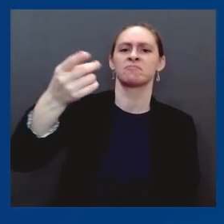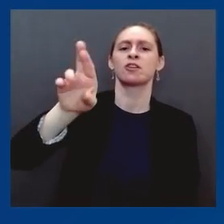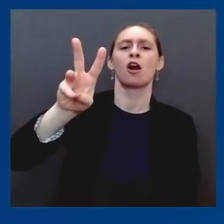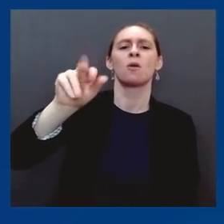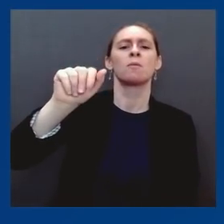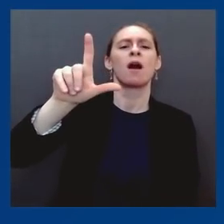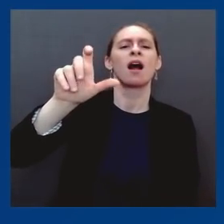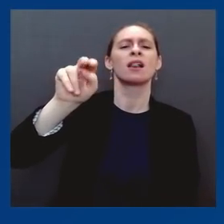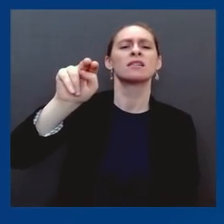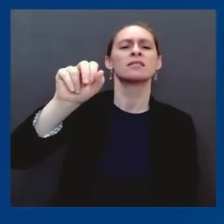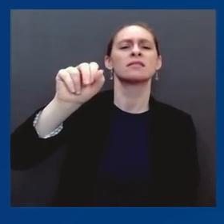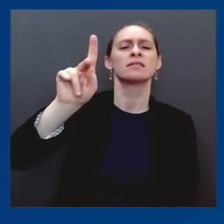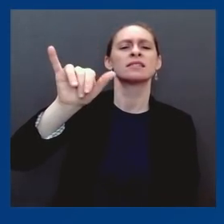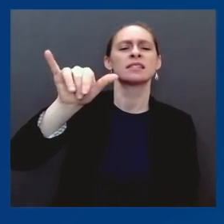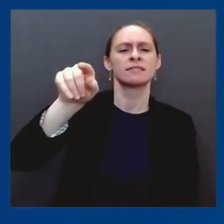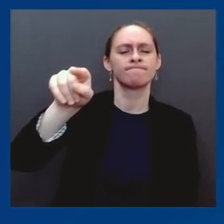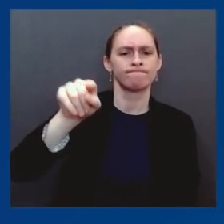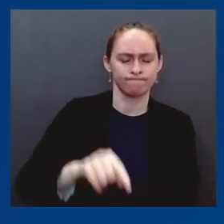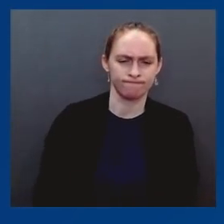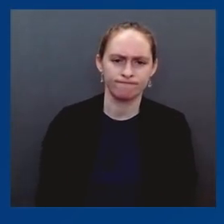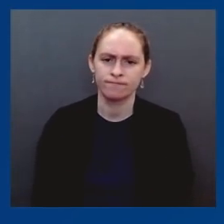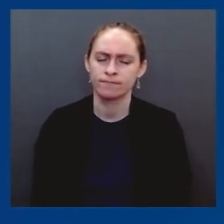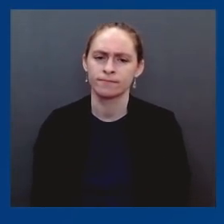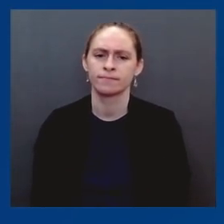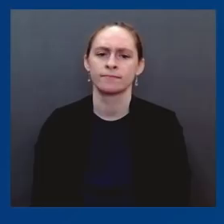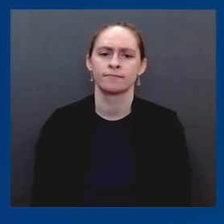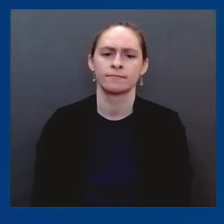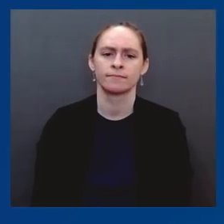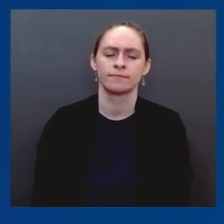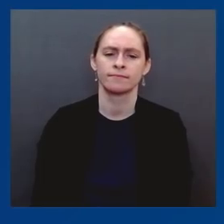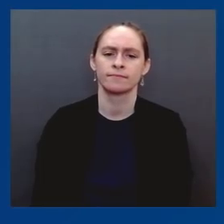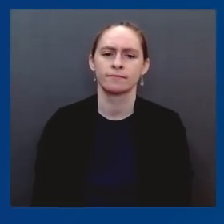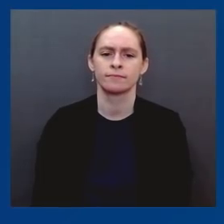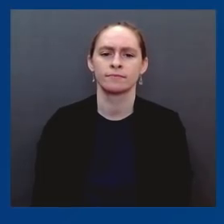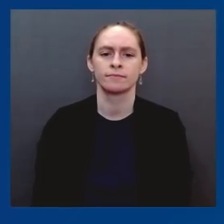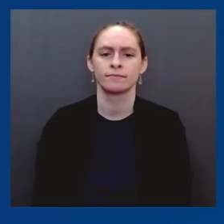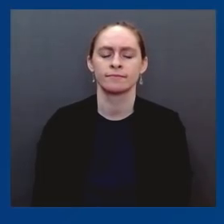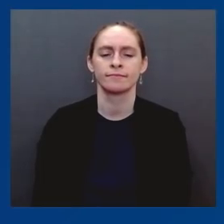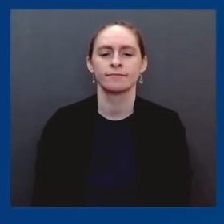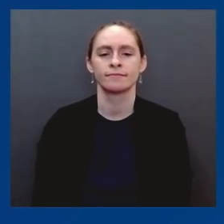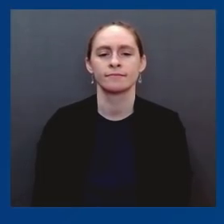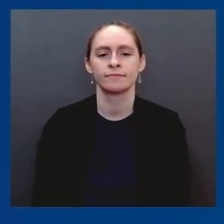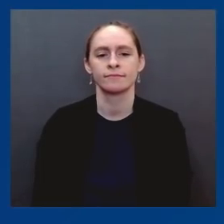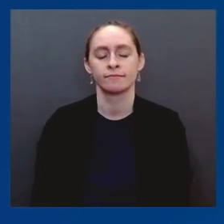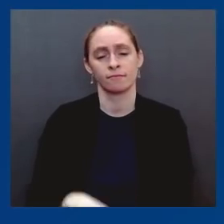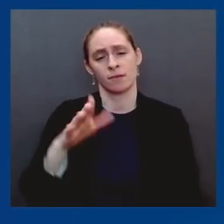That is both for -- because of waning immunity and because we need more protection against Omicron.